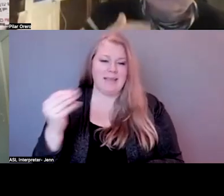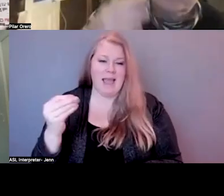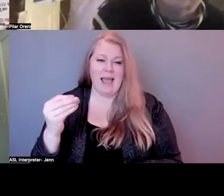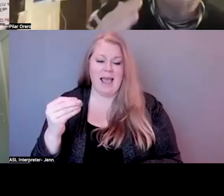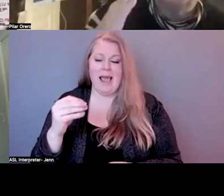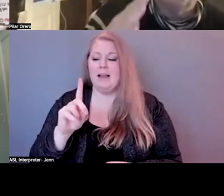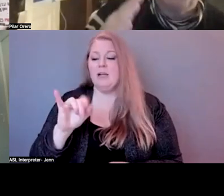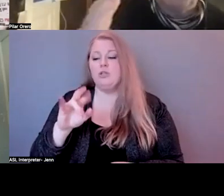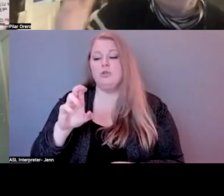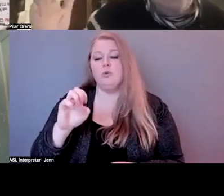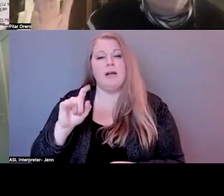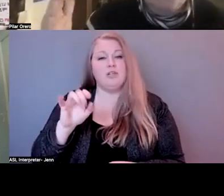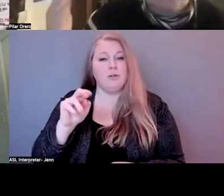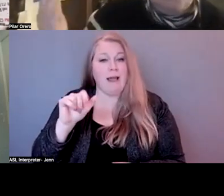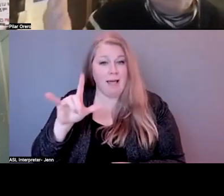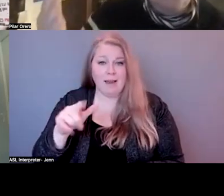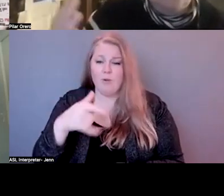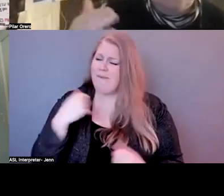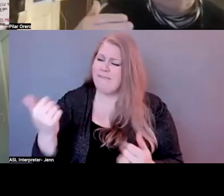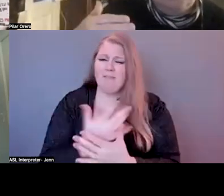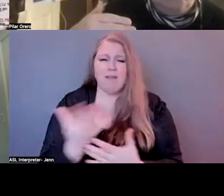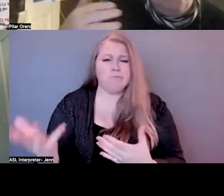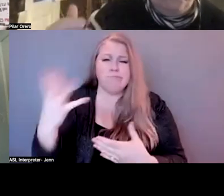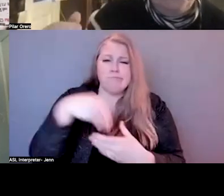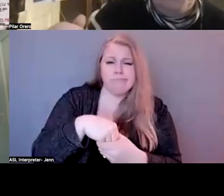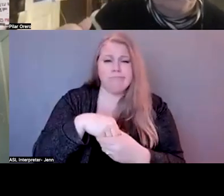So you would have all these elements that XR offers you.